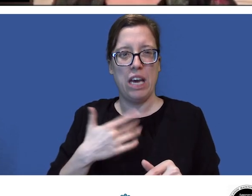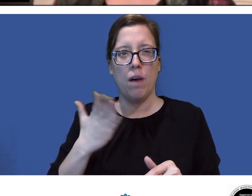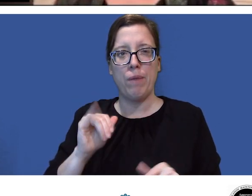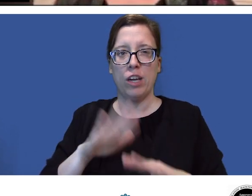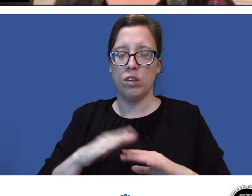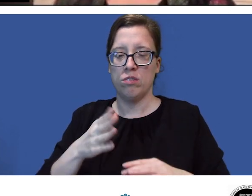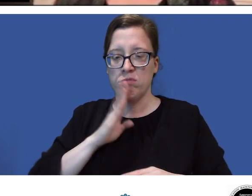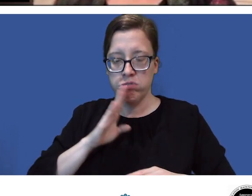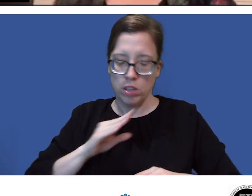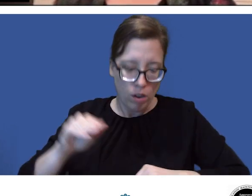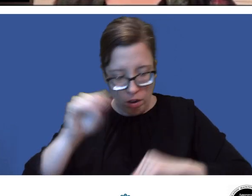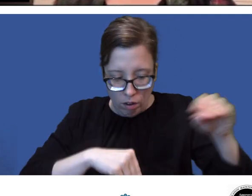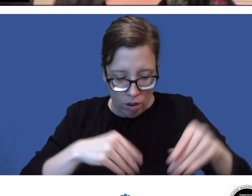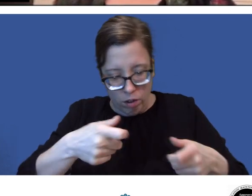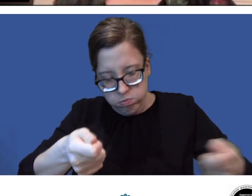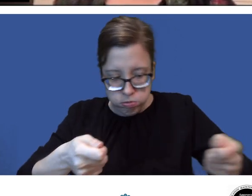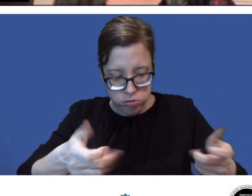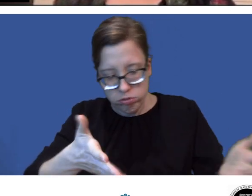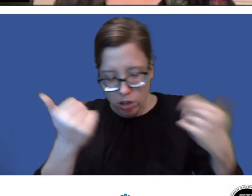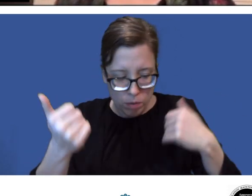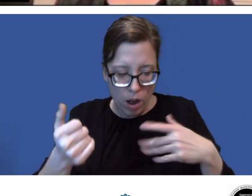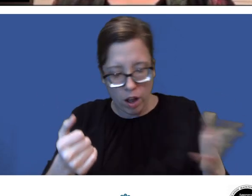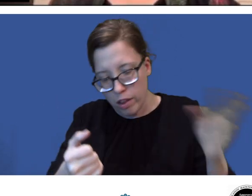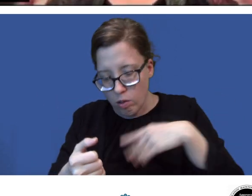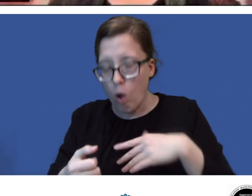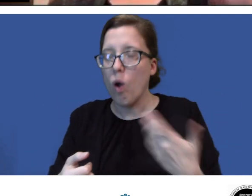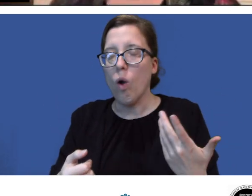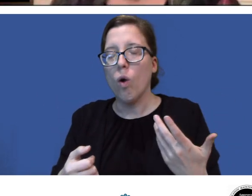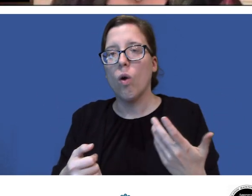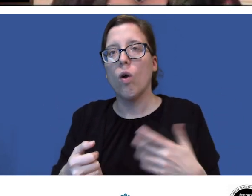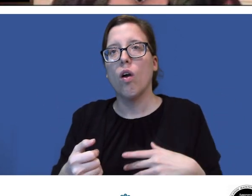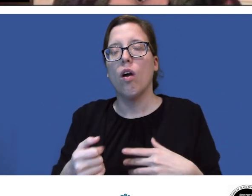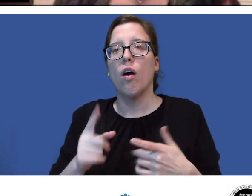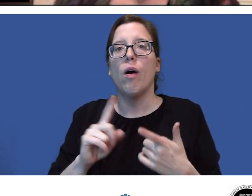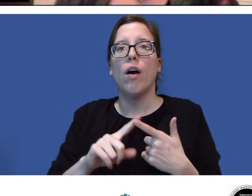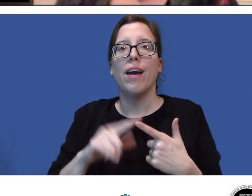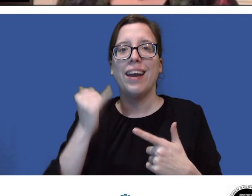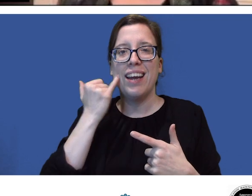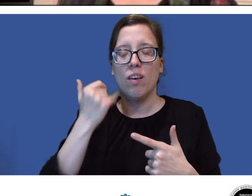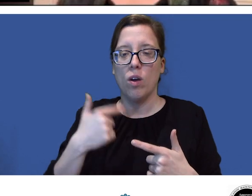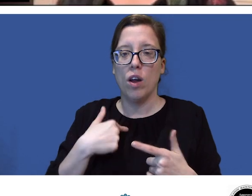the kid's going to feel it in your hands if you handle them a little more roughly.